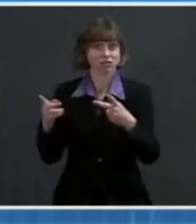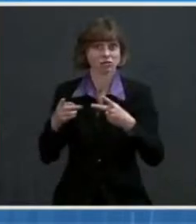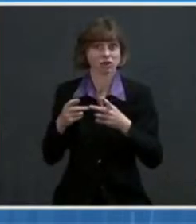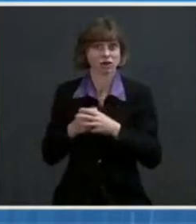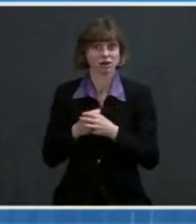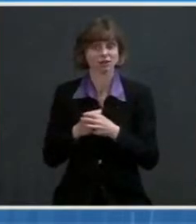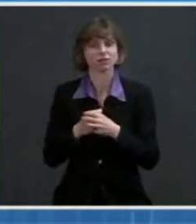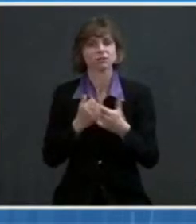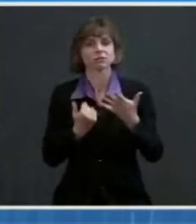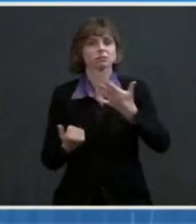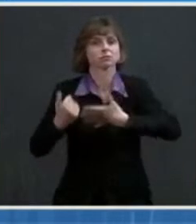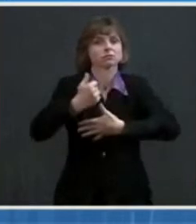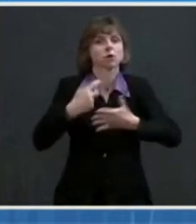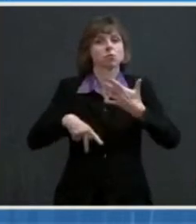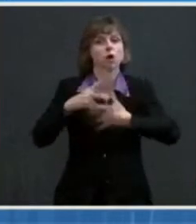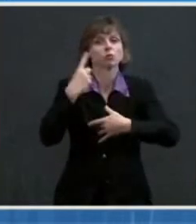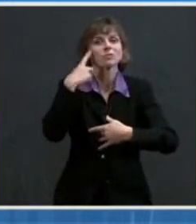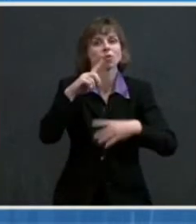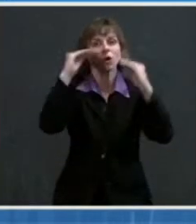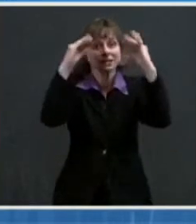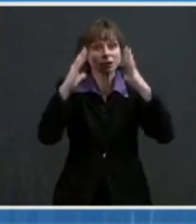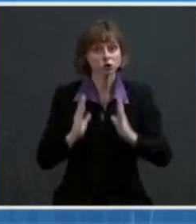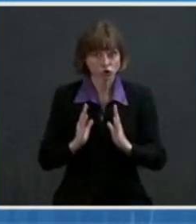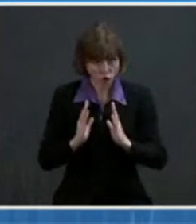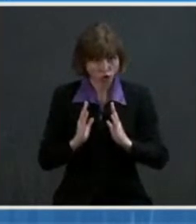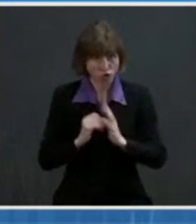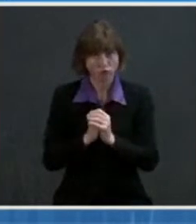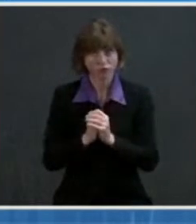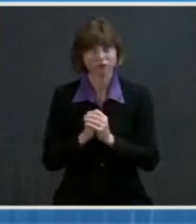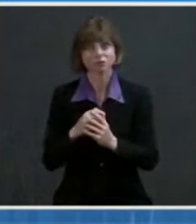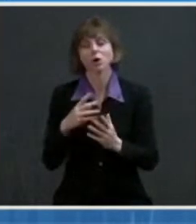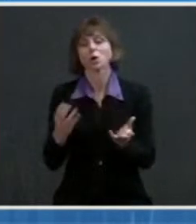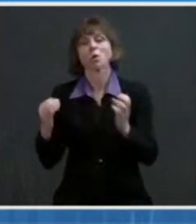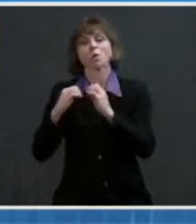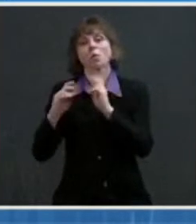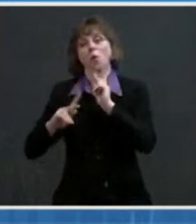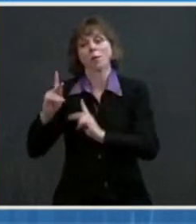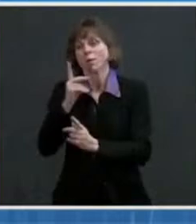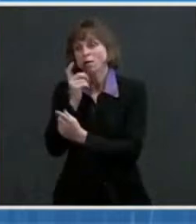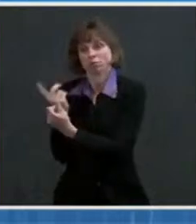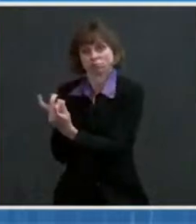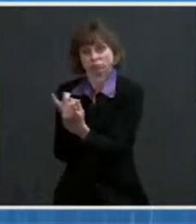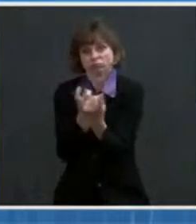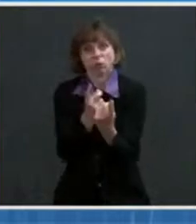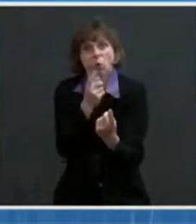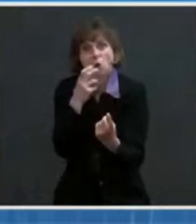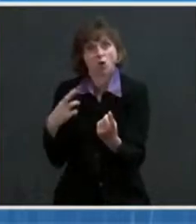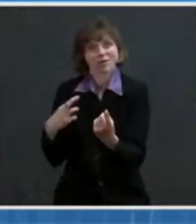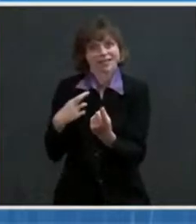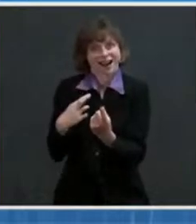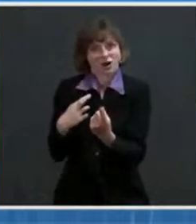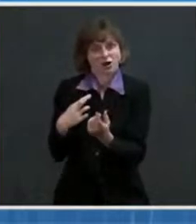VACCINATION SITES 24 BY 7. SLOT TS ARE BEING RESERVED FOR